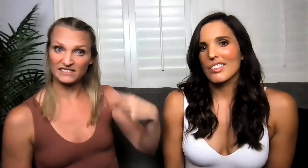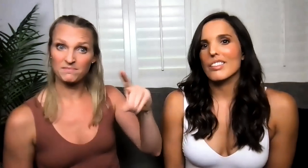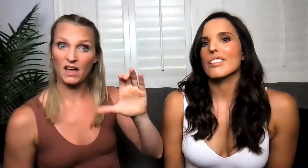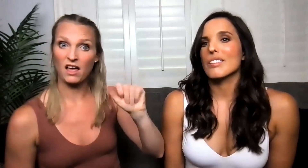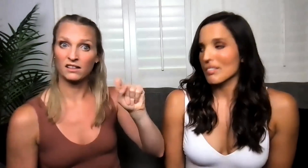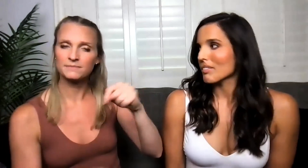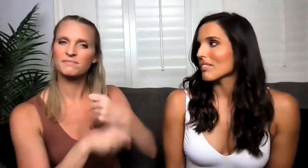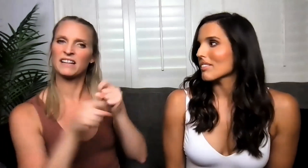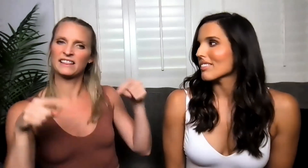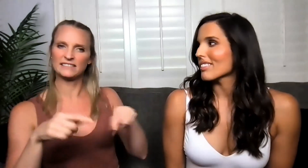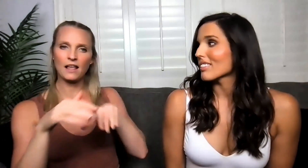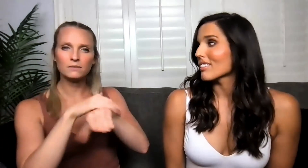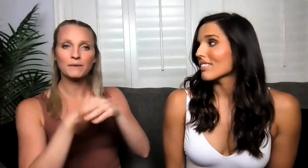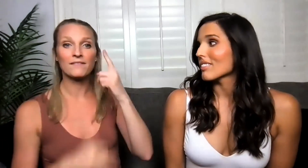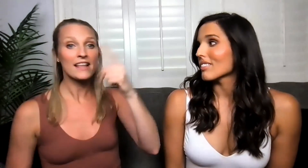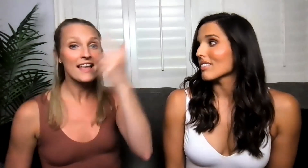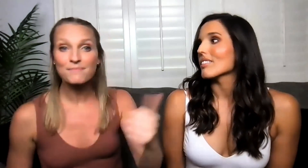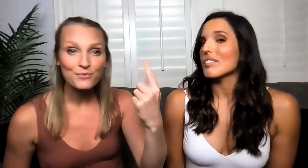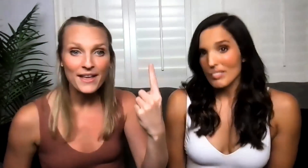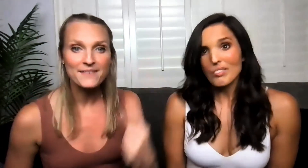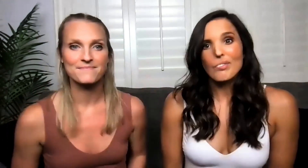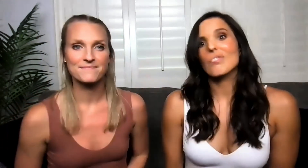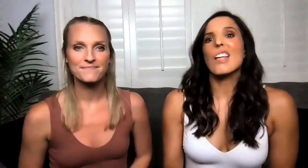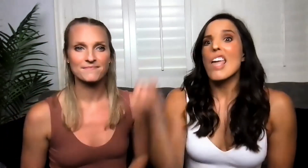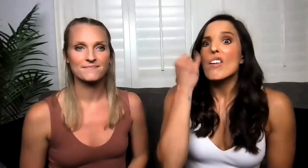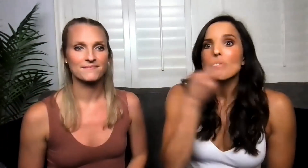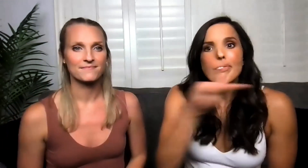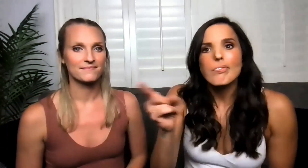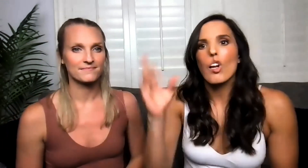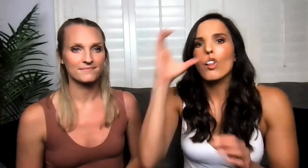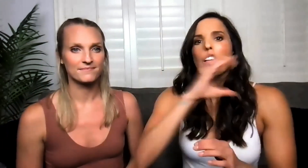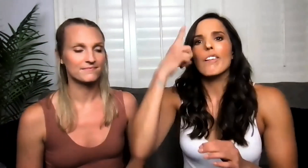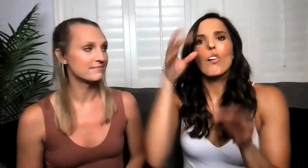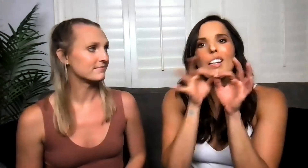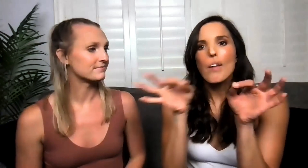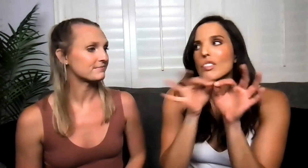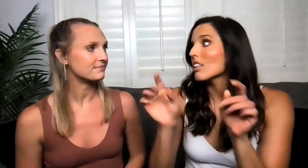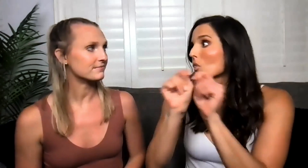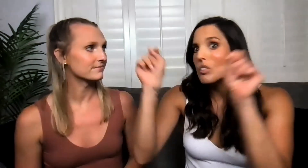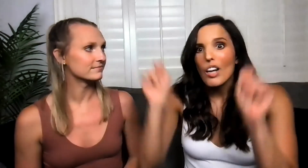and captions of this podcast accessible for everyone. If you're looking for captioning